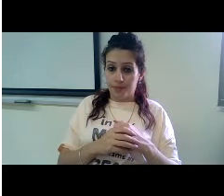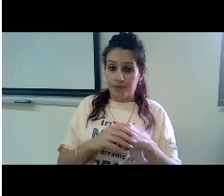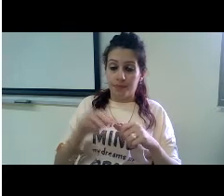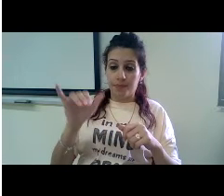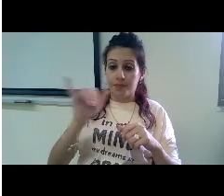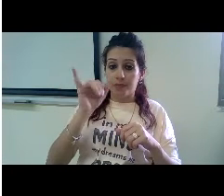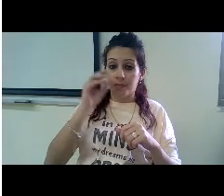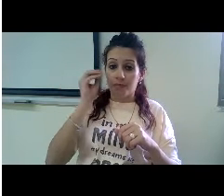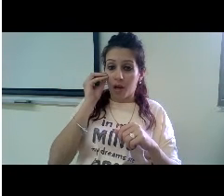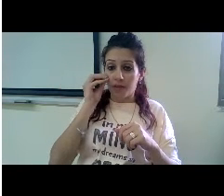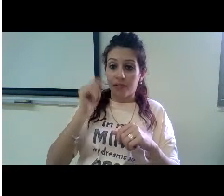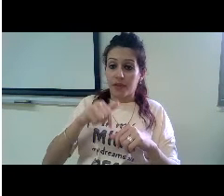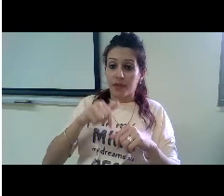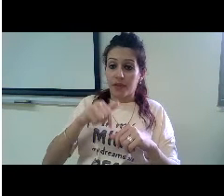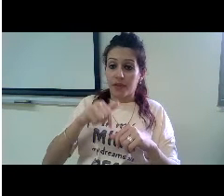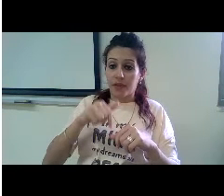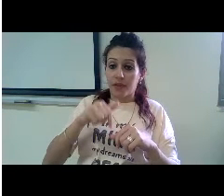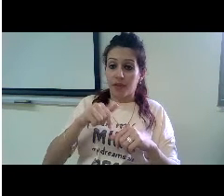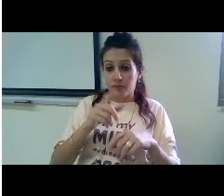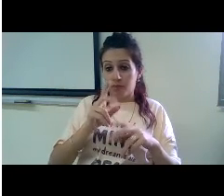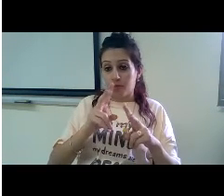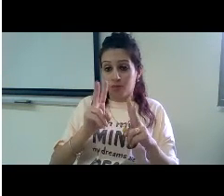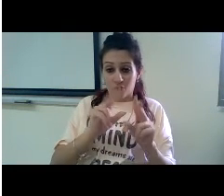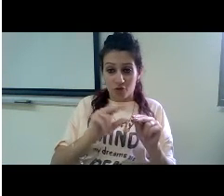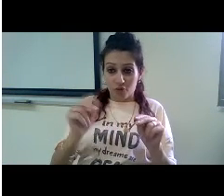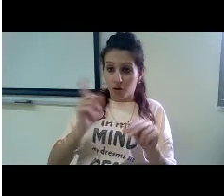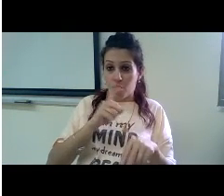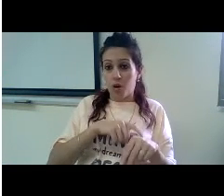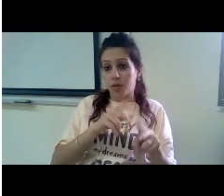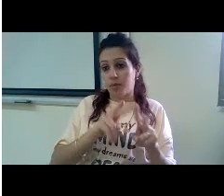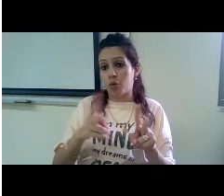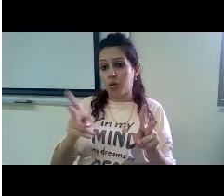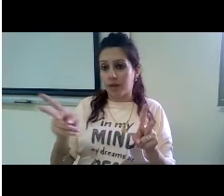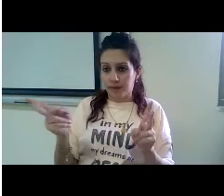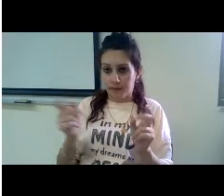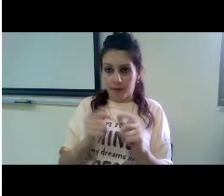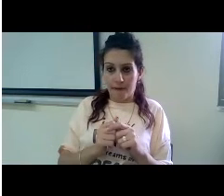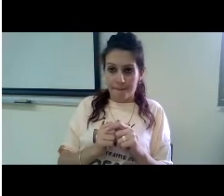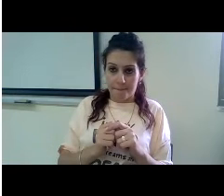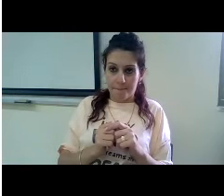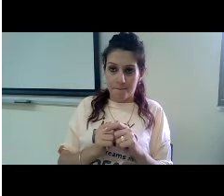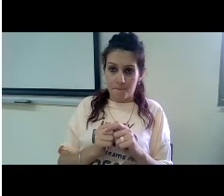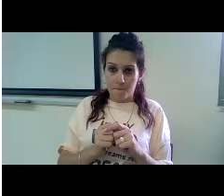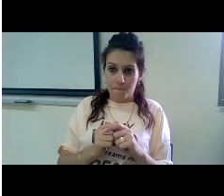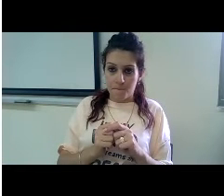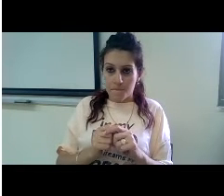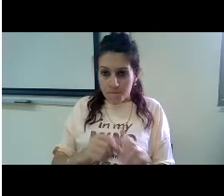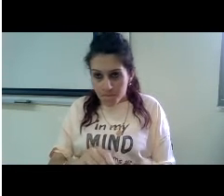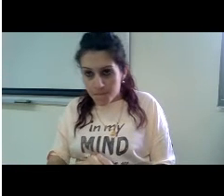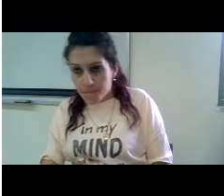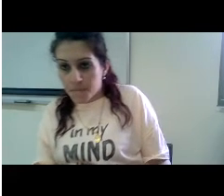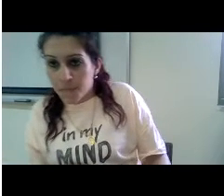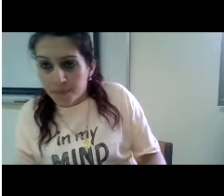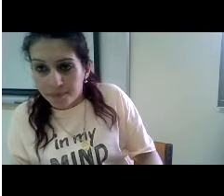to understand and learn how to work with people who are different from them.